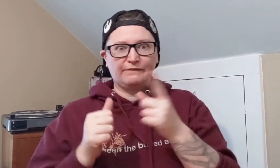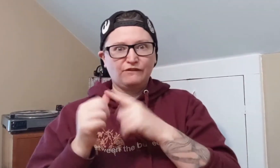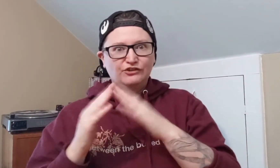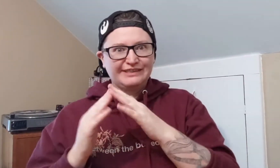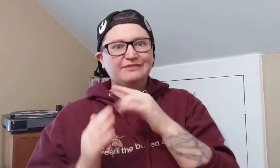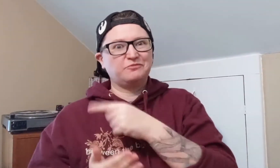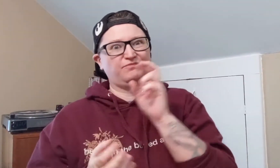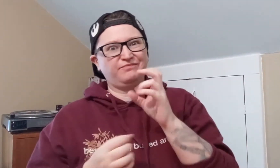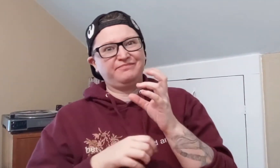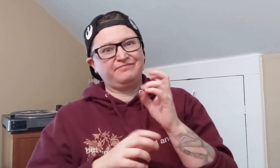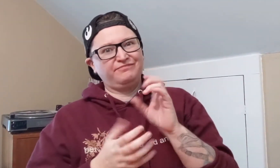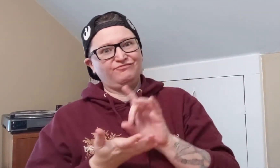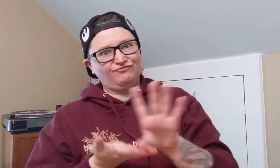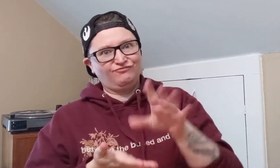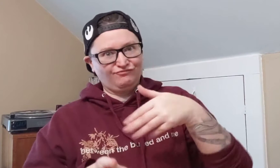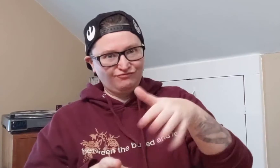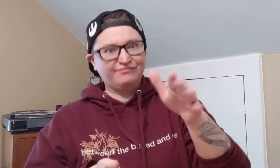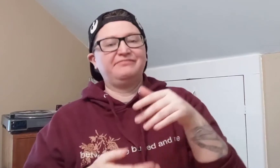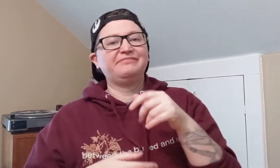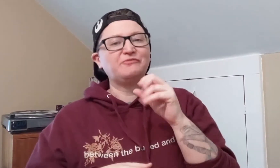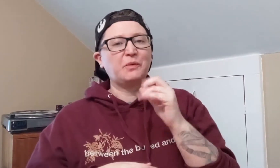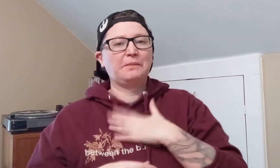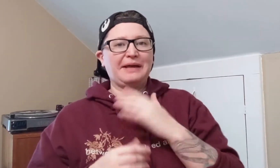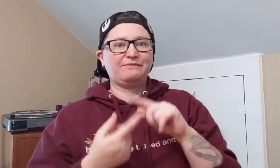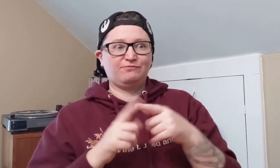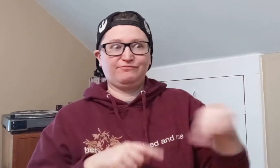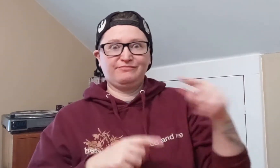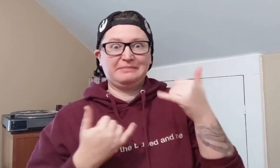so as you go and explore you send information back to the First City so they send people out